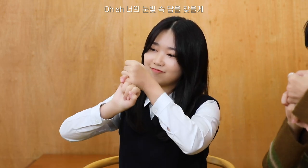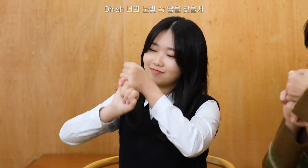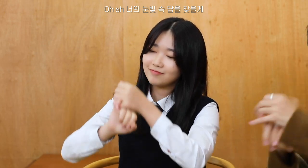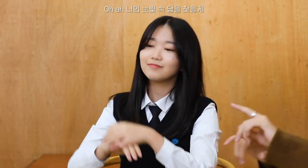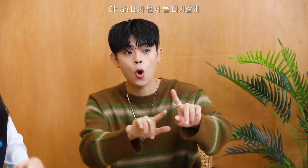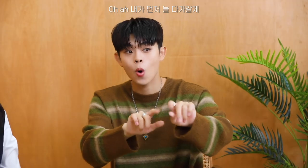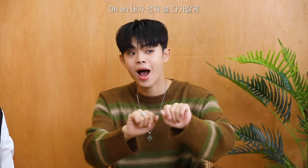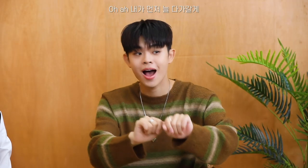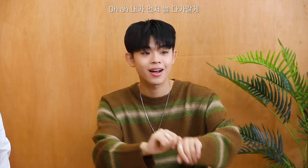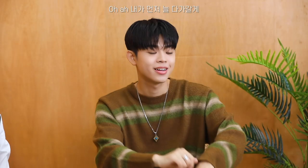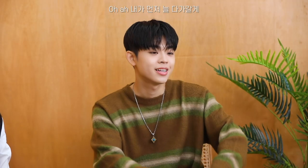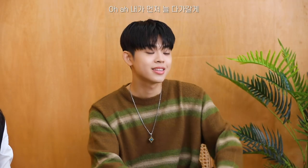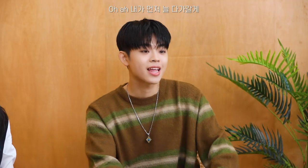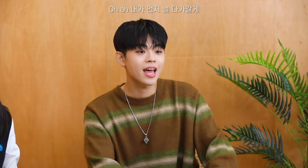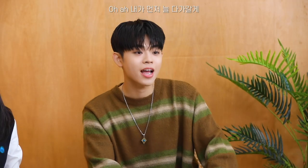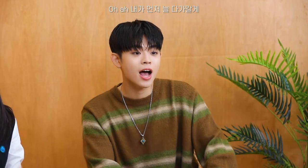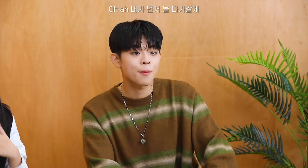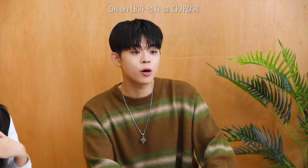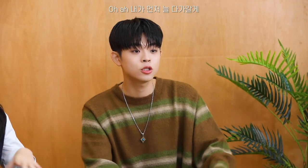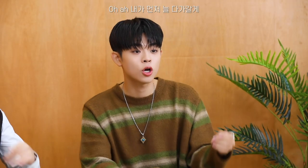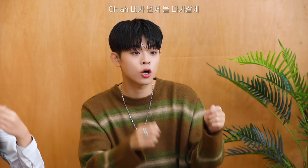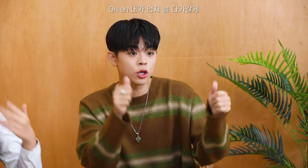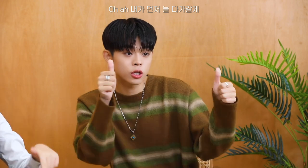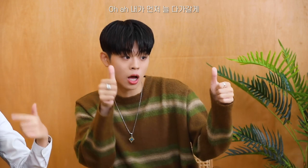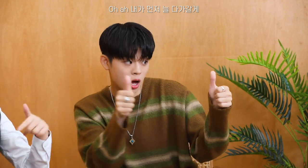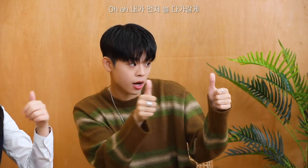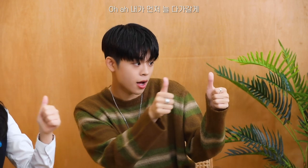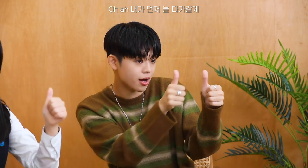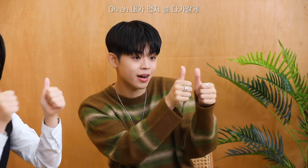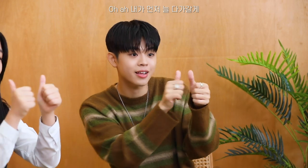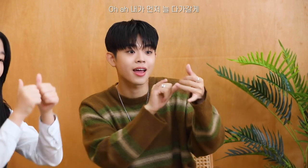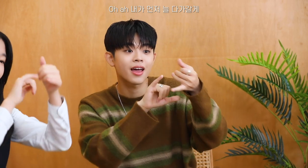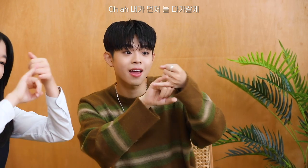Oh ah I will always come to you first